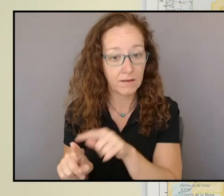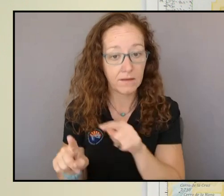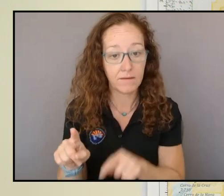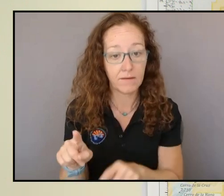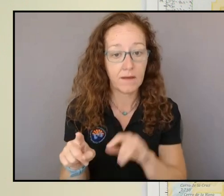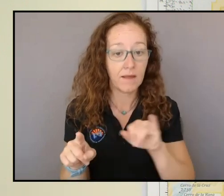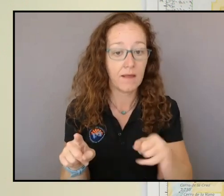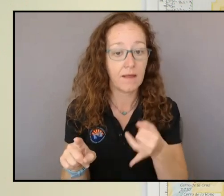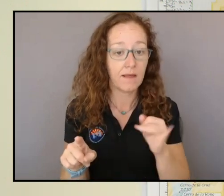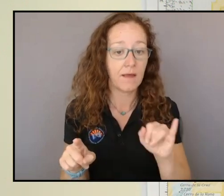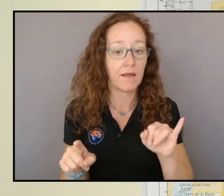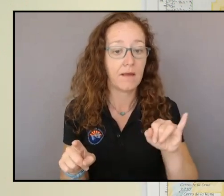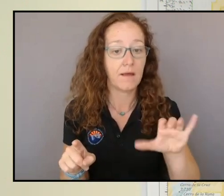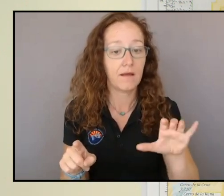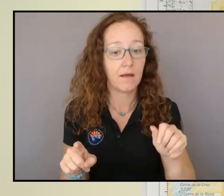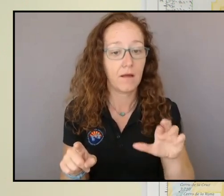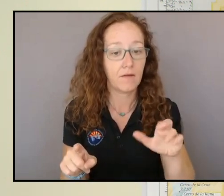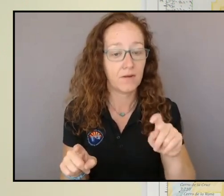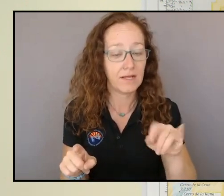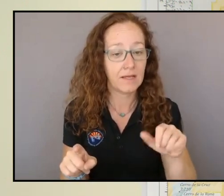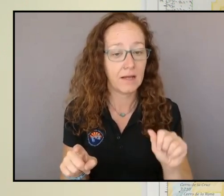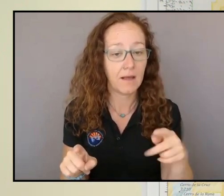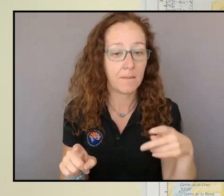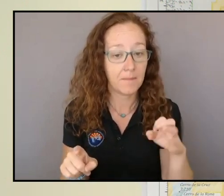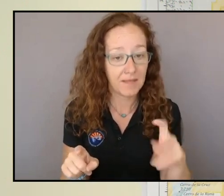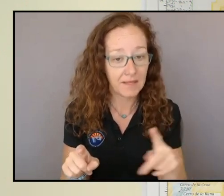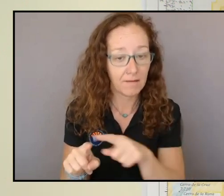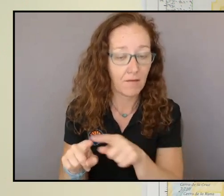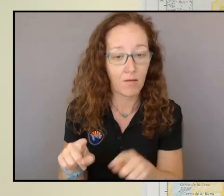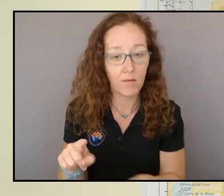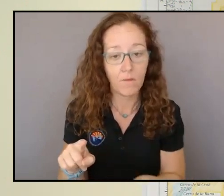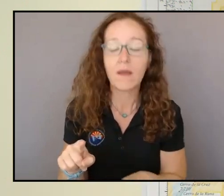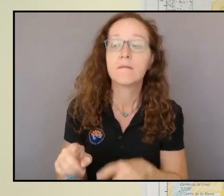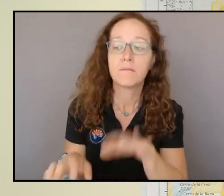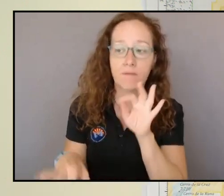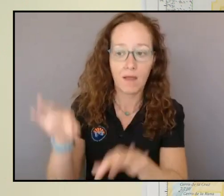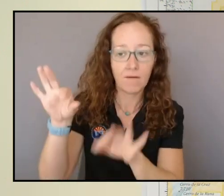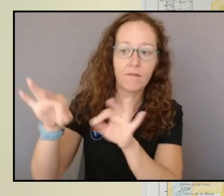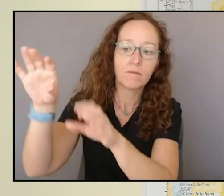in the coming days we'll start implementing on that and get this tied back in. That will provide a line to protect